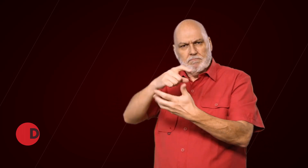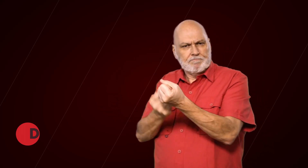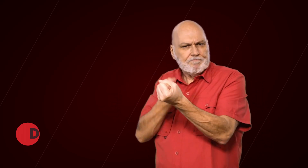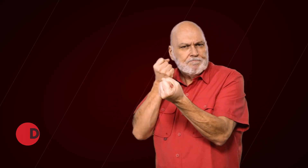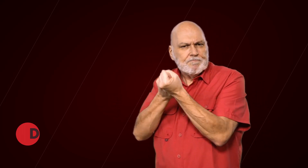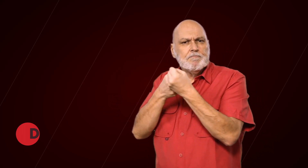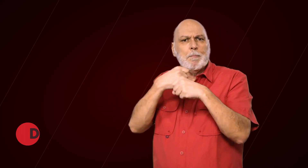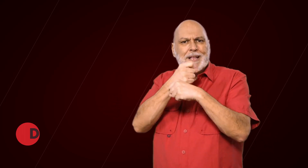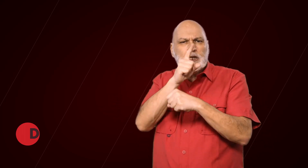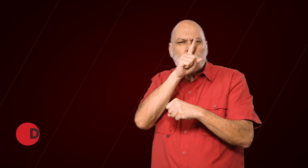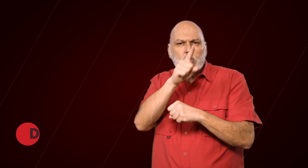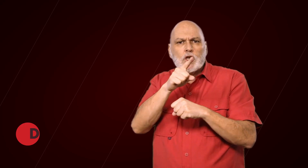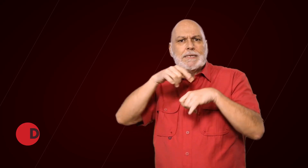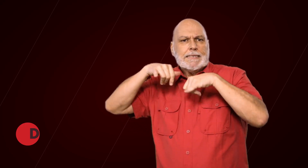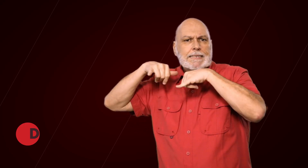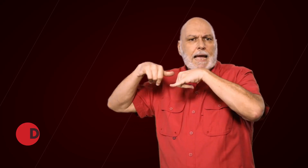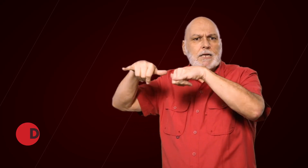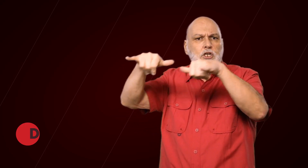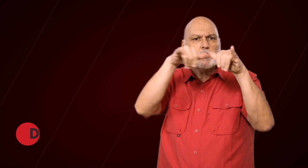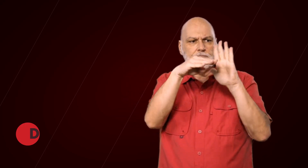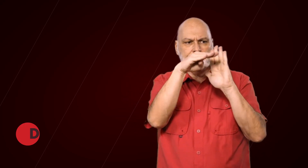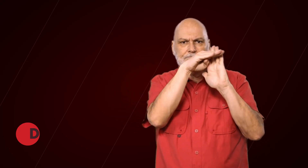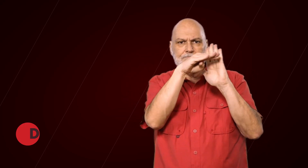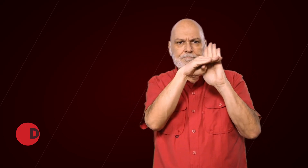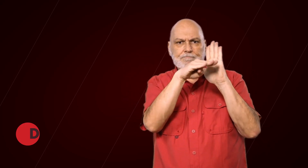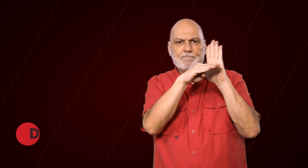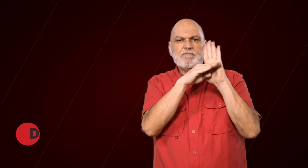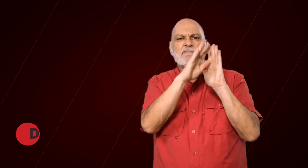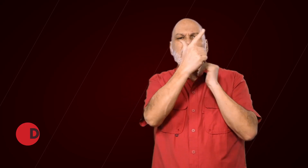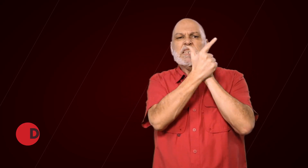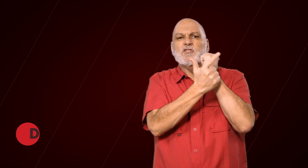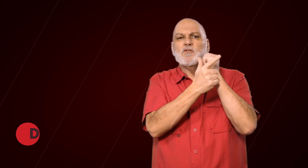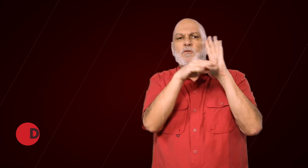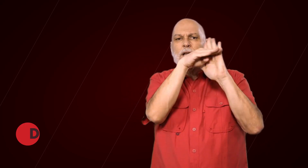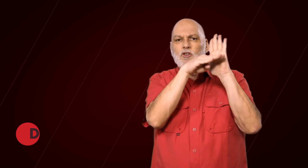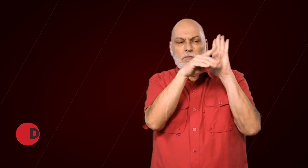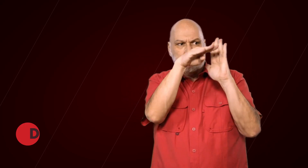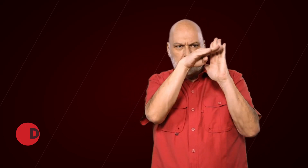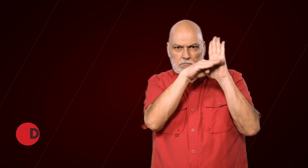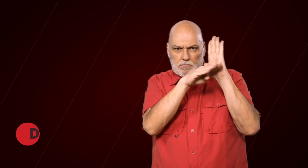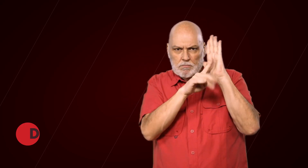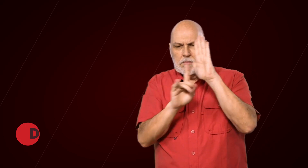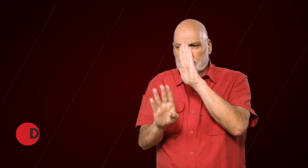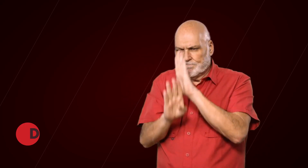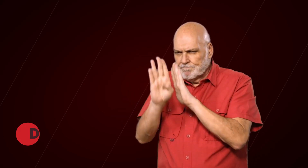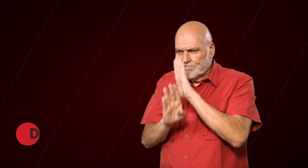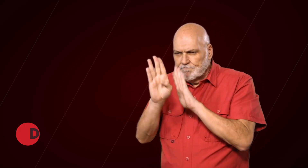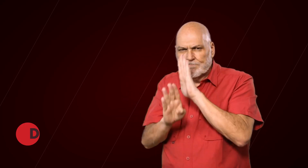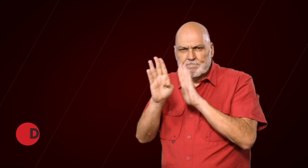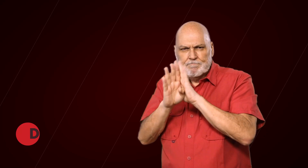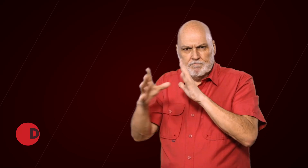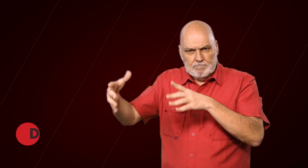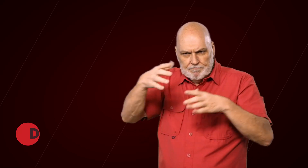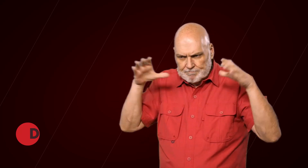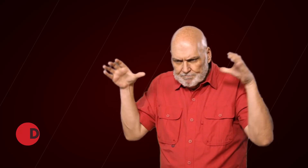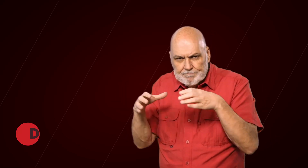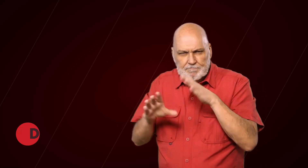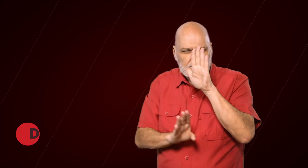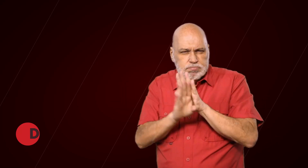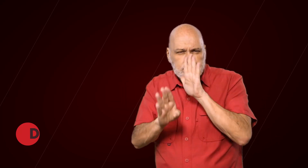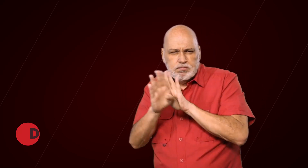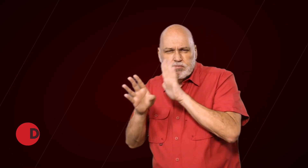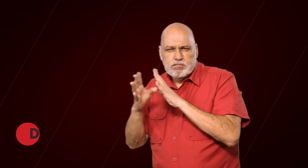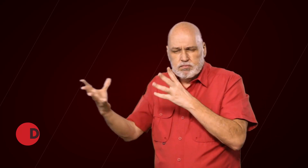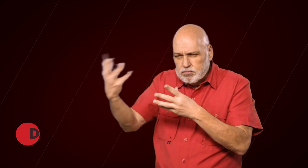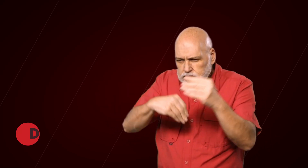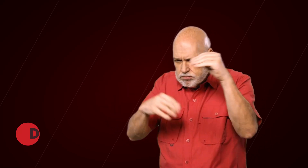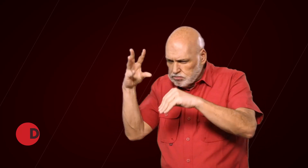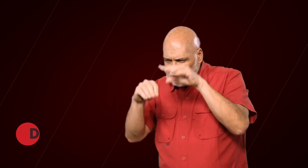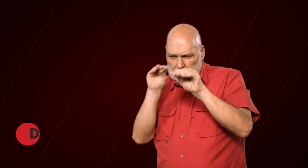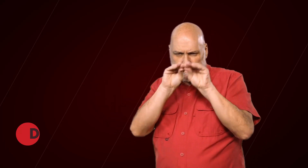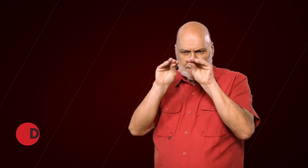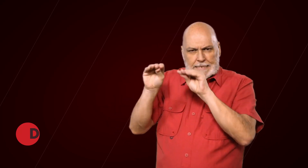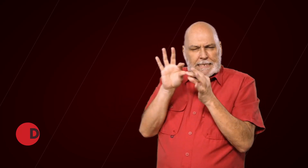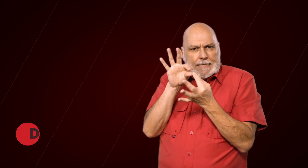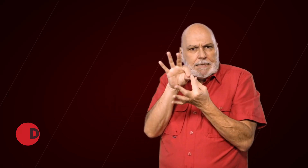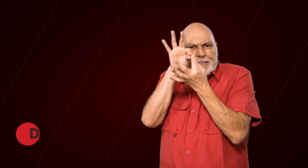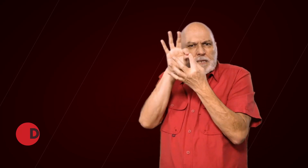regulations are developed together with stakeholders including